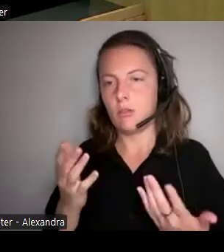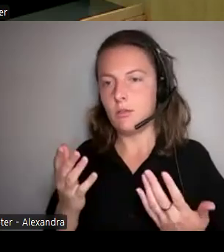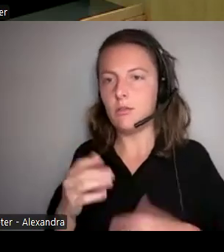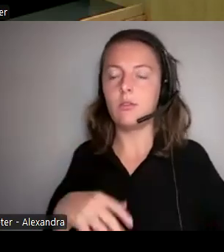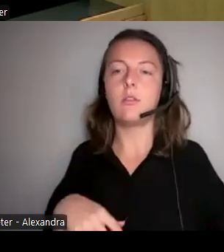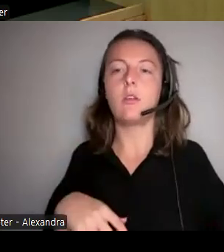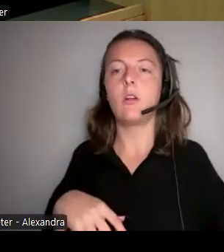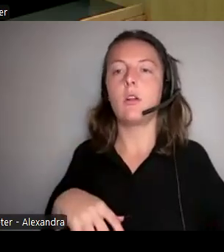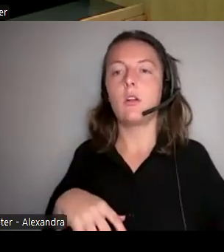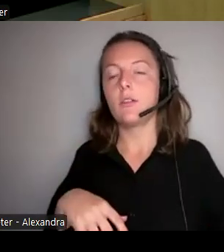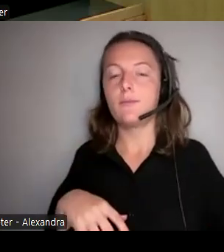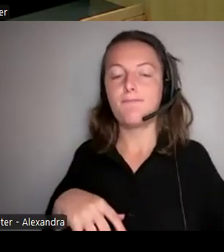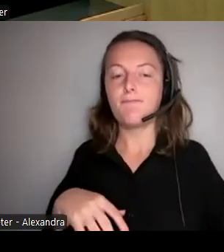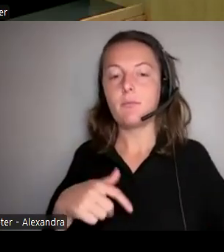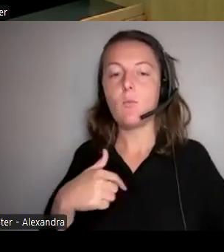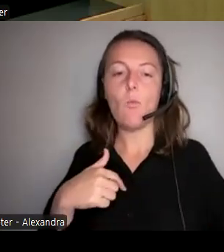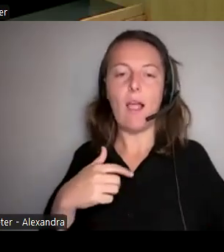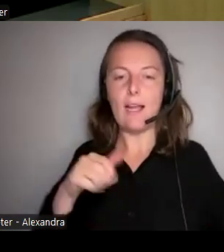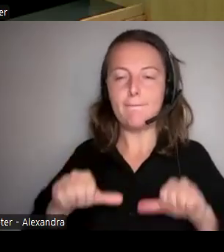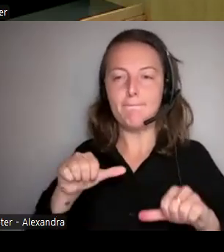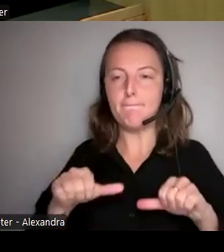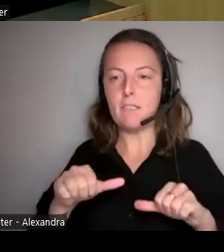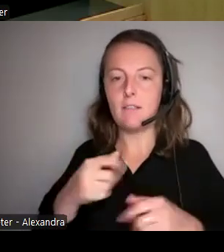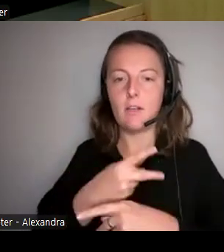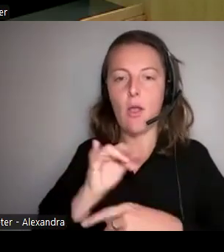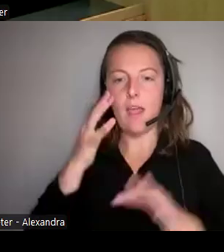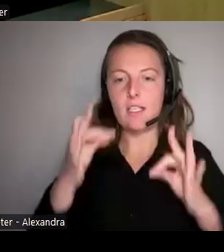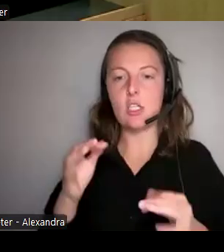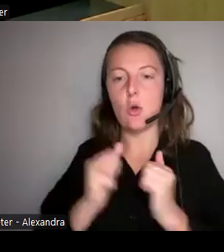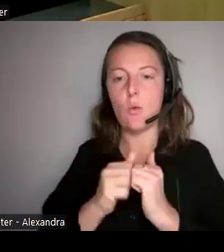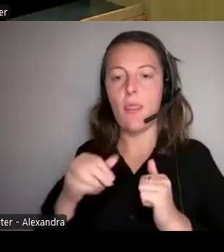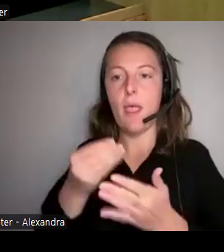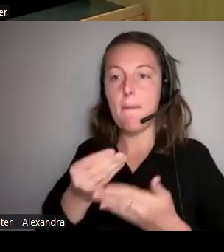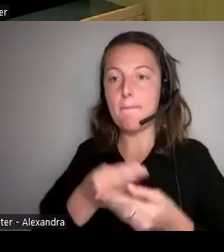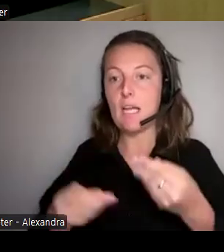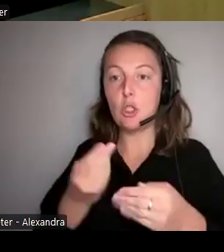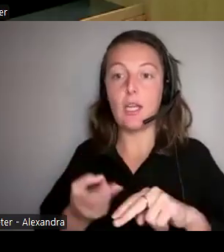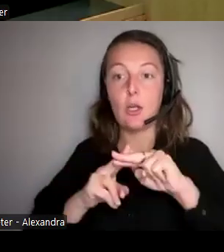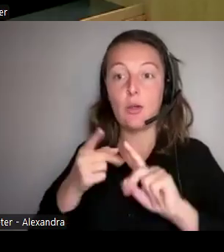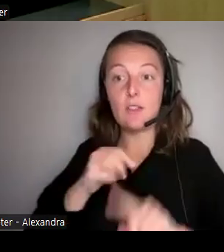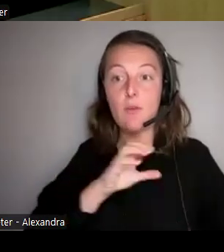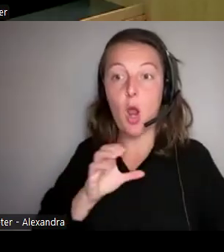do have a hard time squaring that decision with um the budget increase from Congress. Um but so